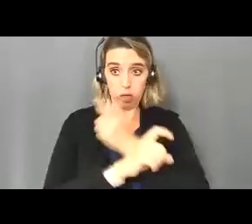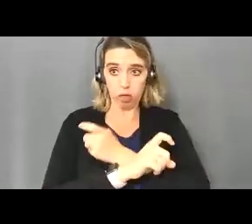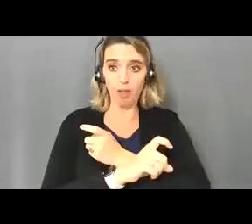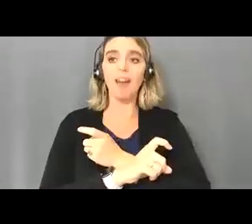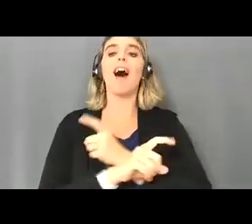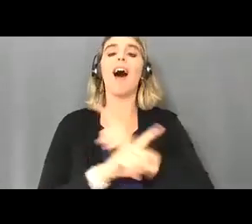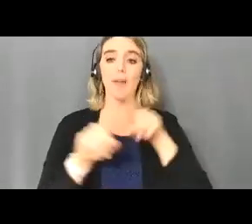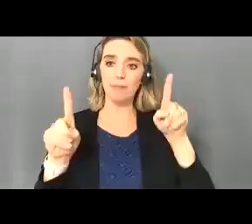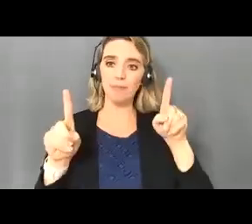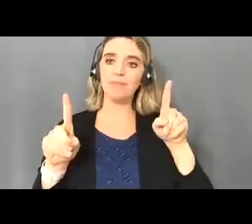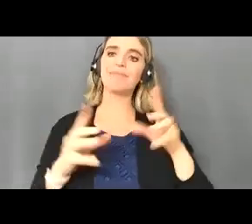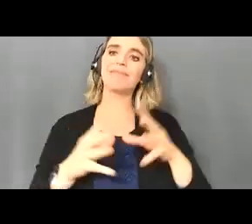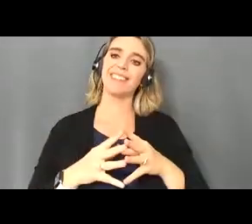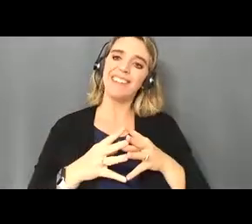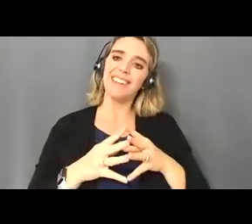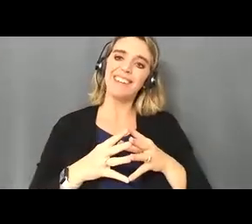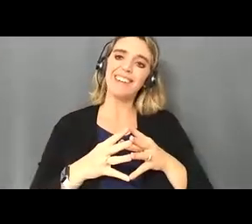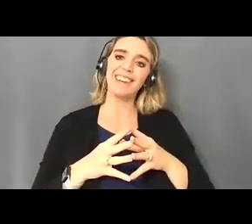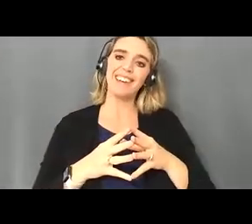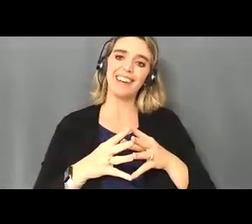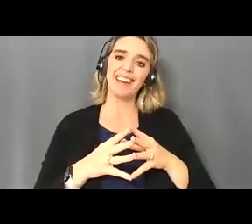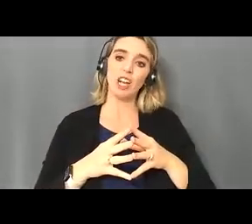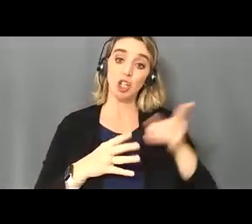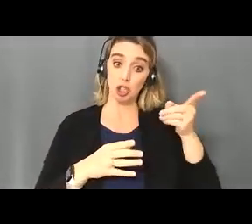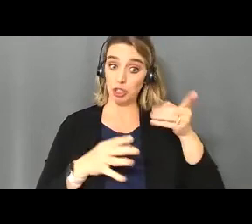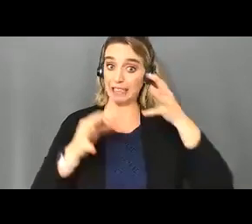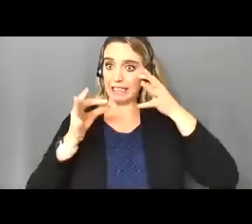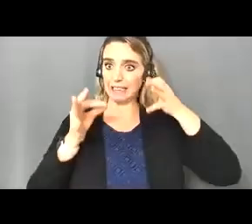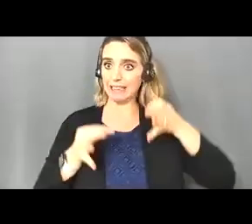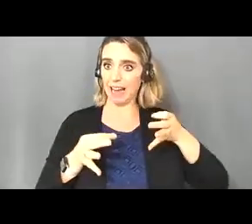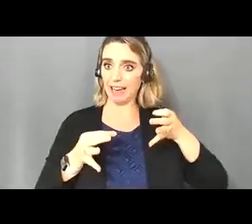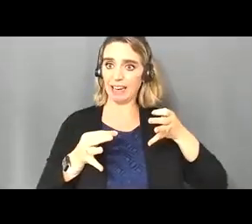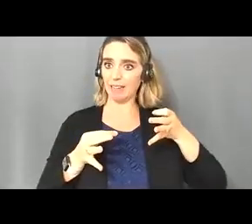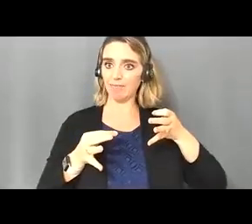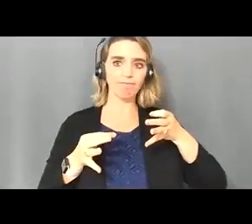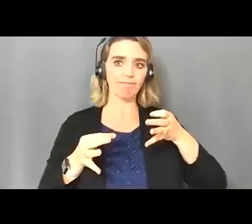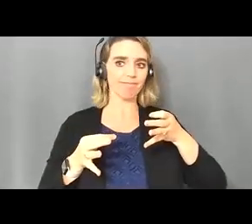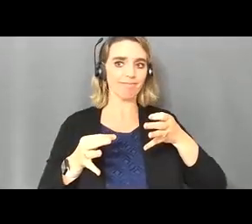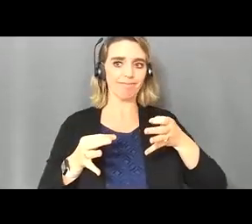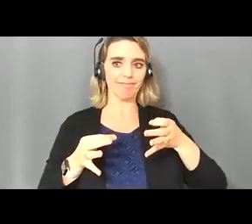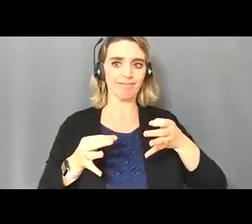it turns out that Nancy ultimately decided not to go ahead with the chemotherapy